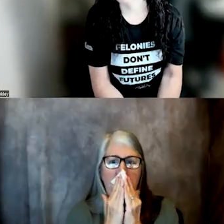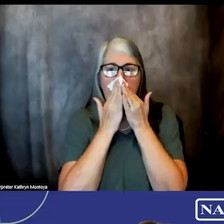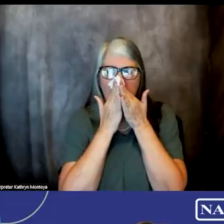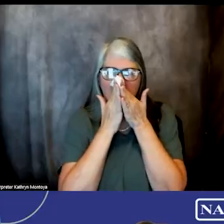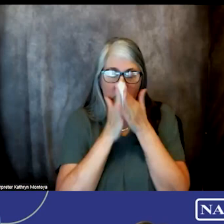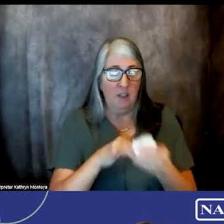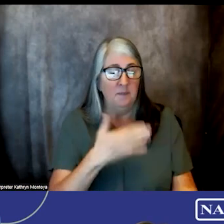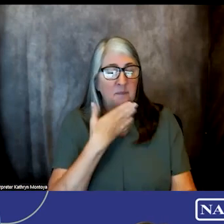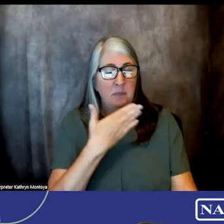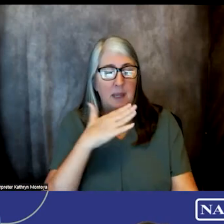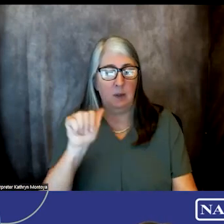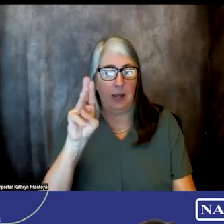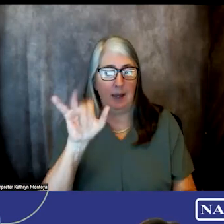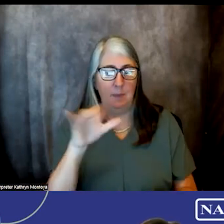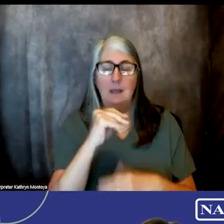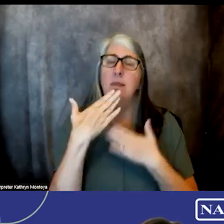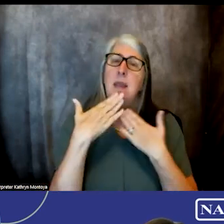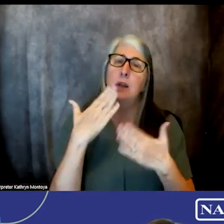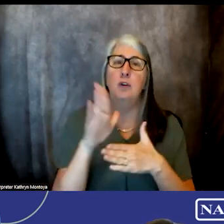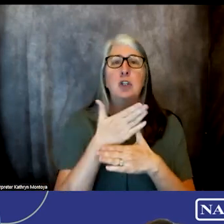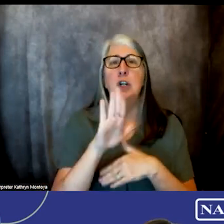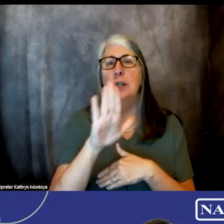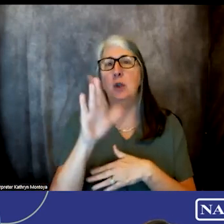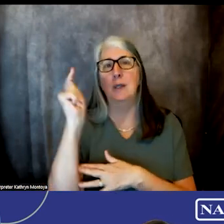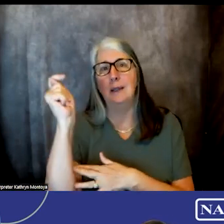THANK YOU FOR SHARING YOUR TESTIMONY AND WHAT YOU WENT THROUGH.